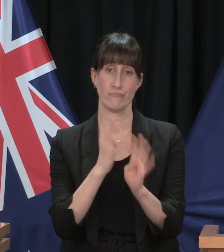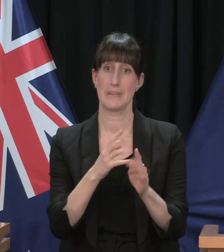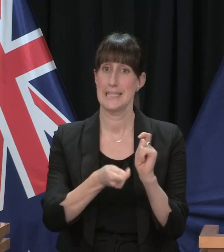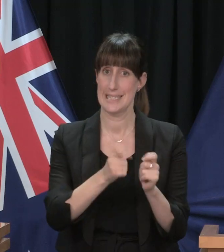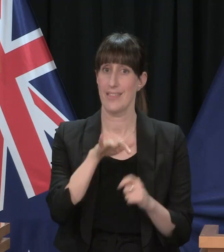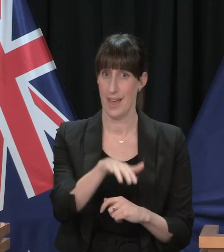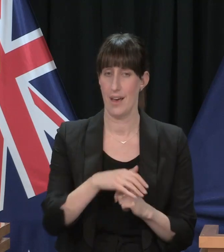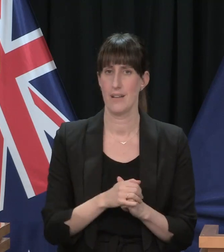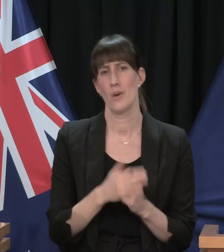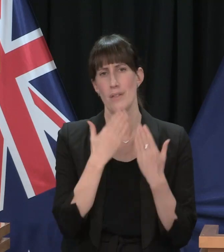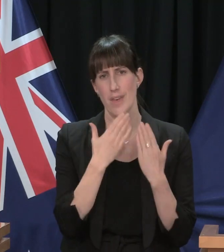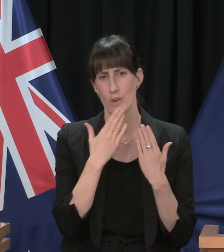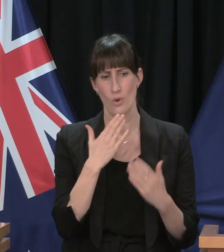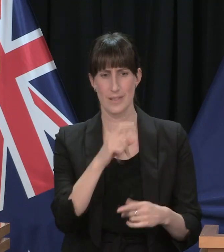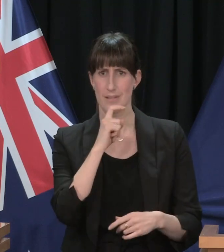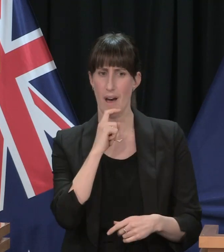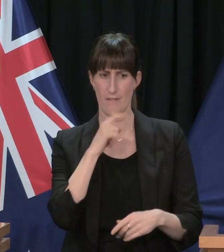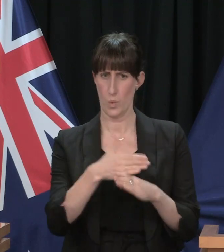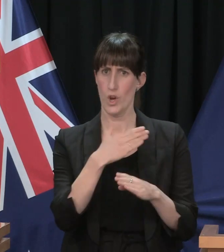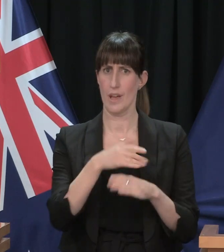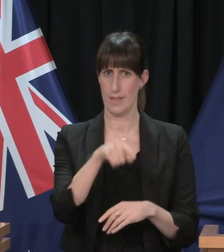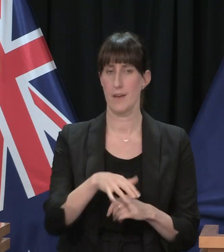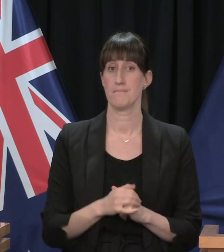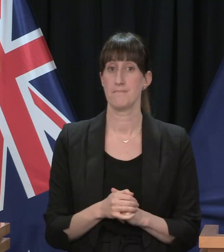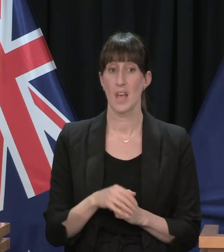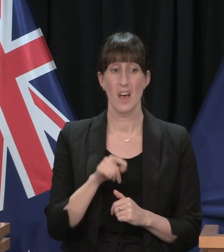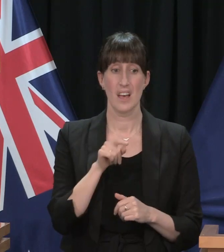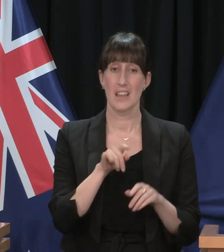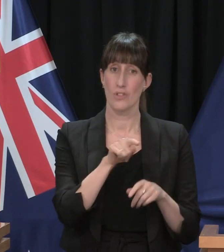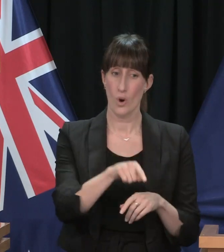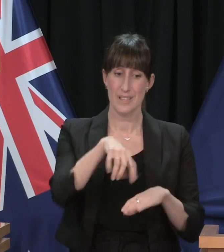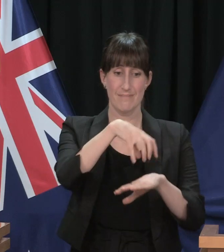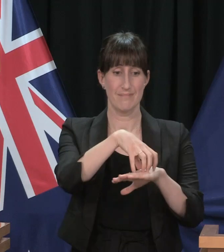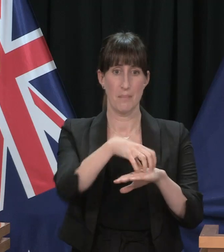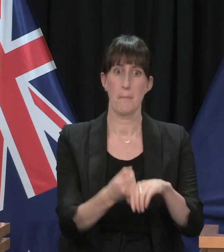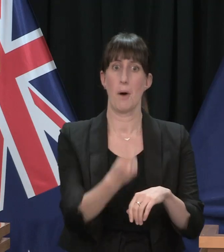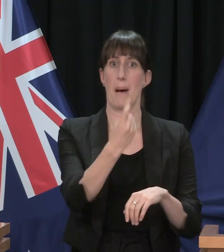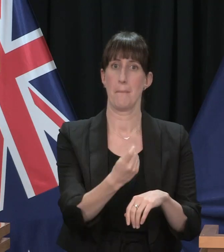all those stuff and those who have -- staff and those who have come forward to make that